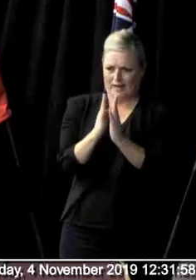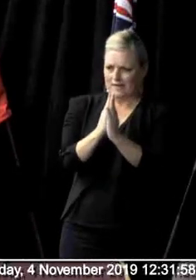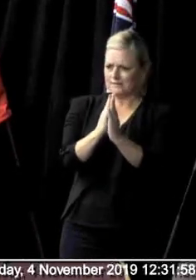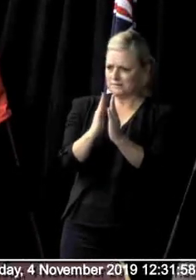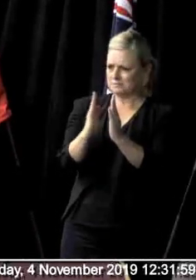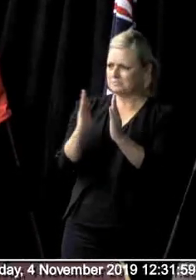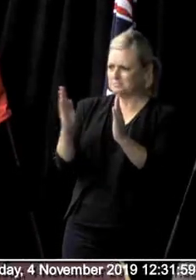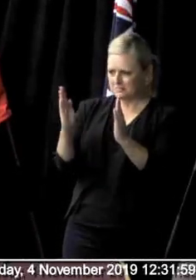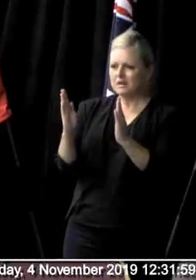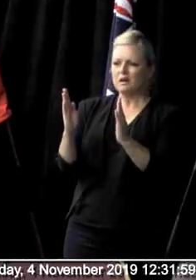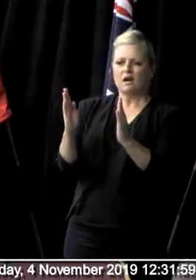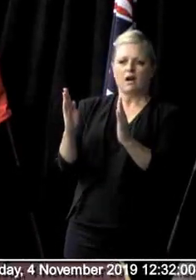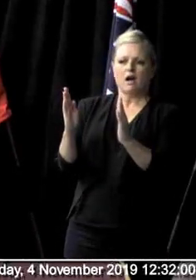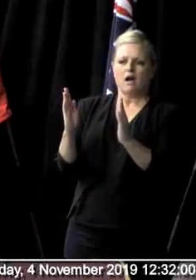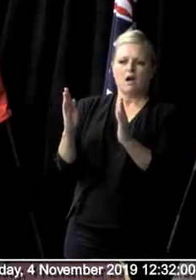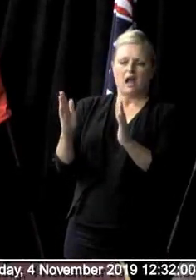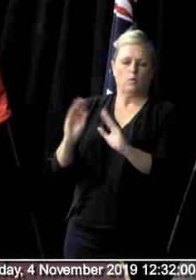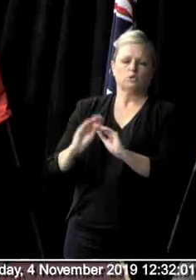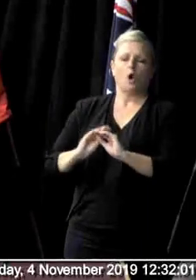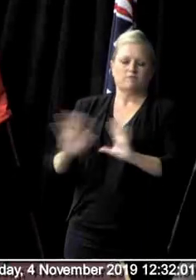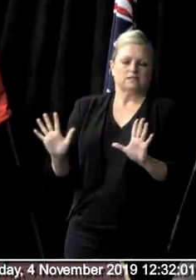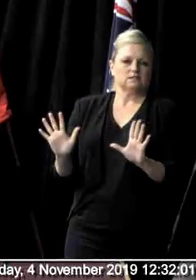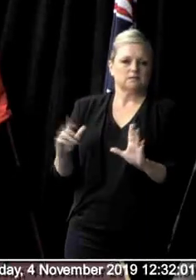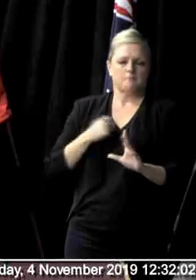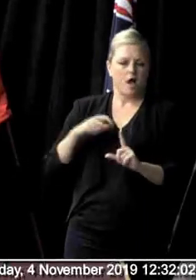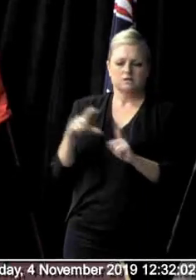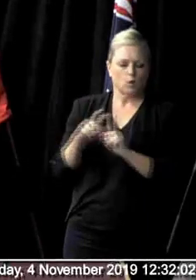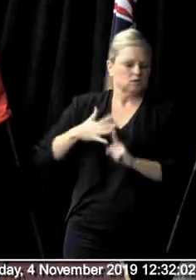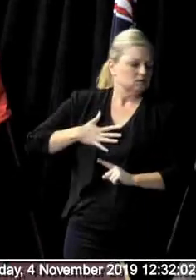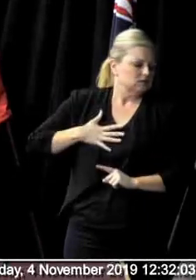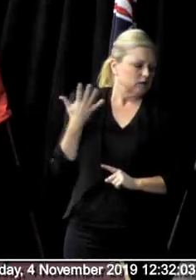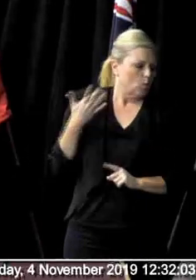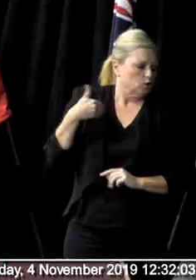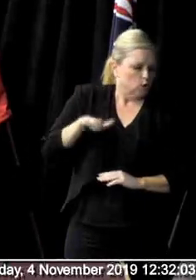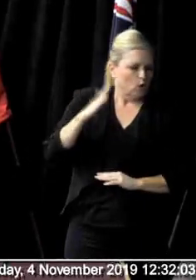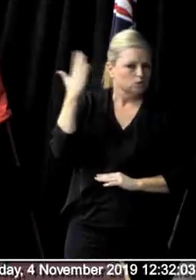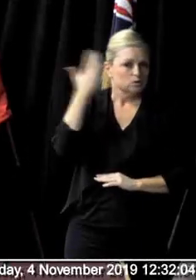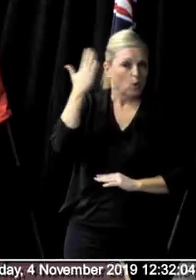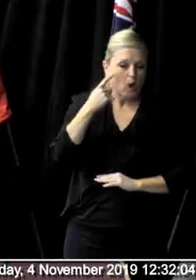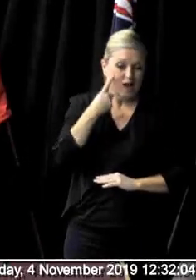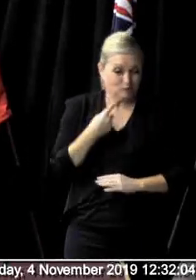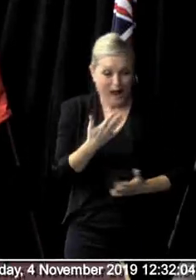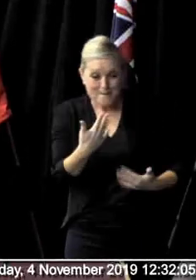that my daughter was petrified and didn’t want to go to school. I couldn’t get her out of the house even if I wanted to anyway.